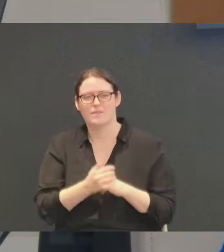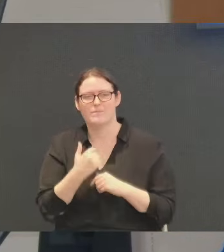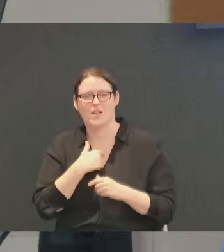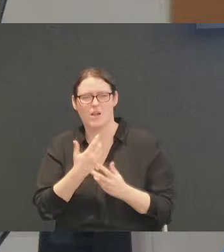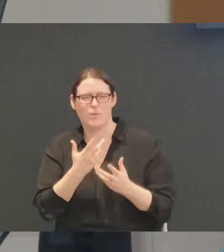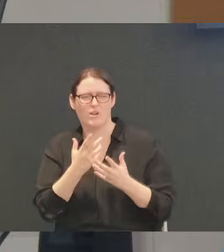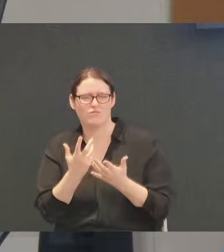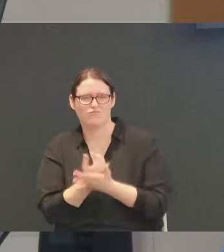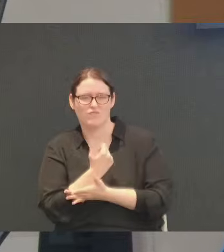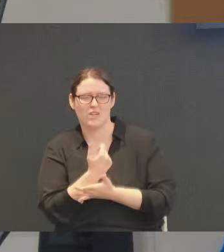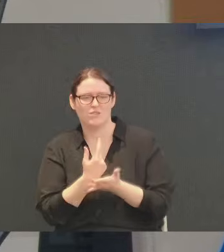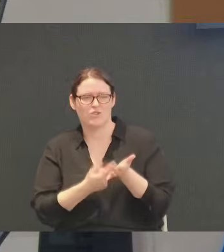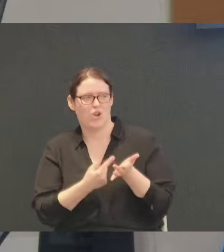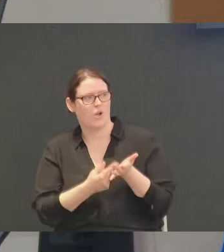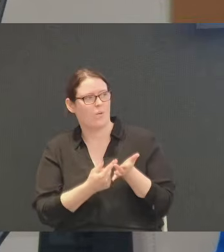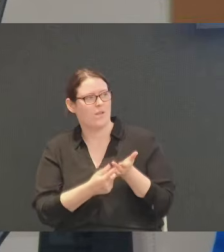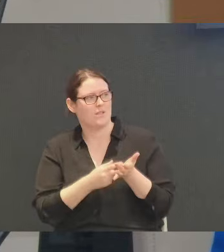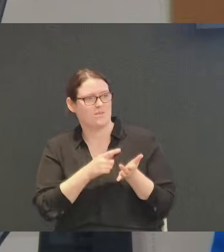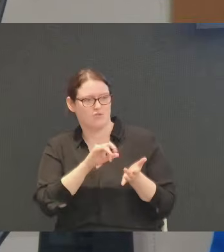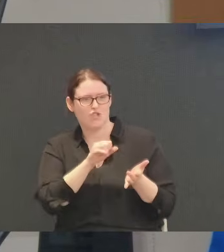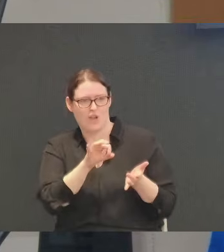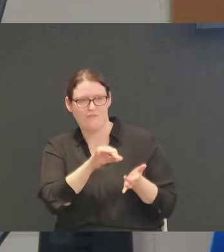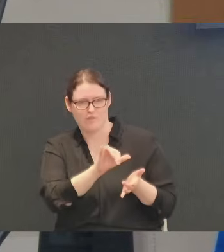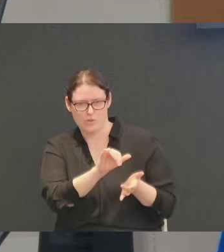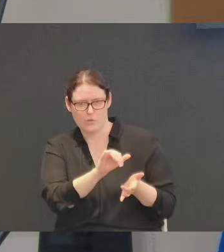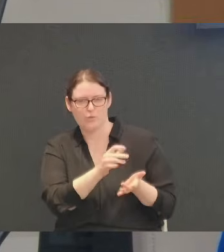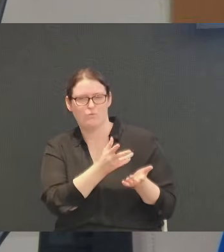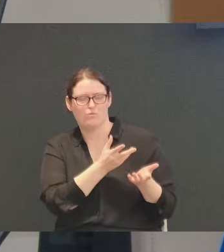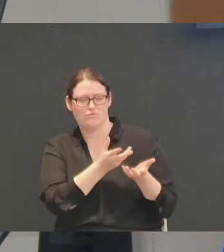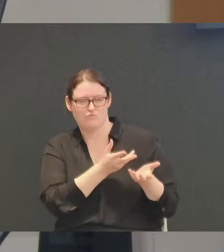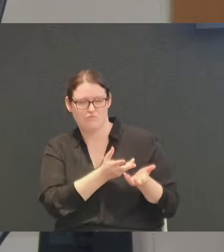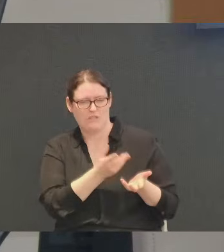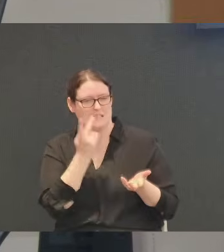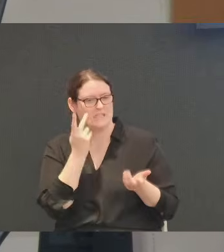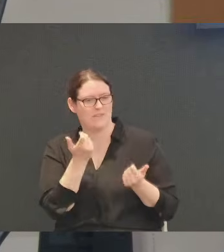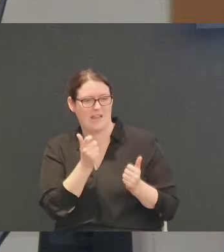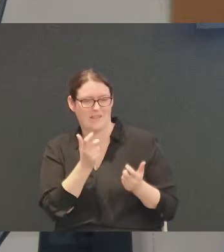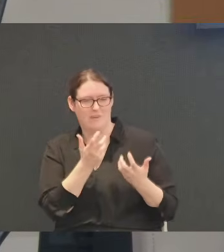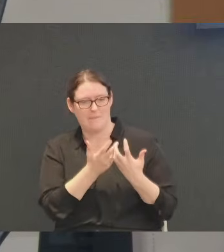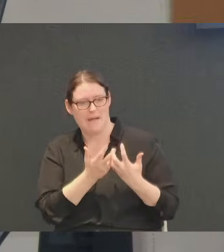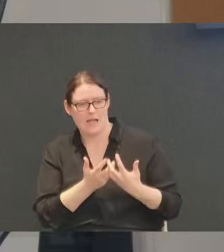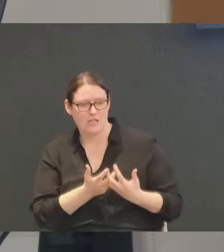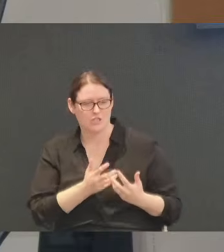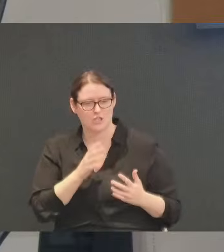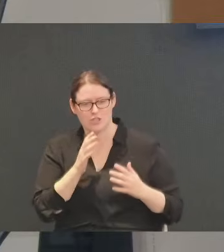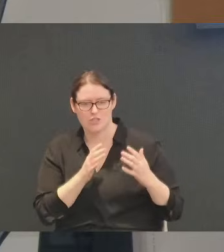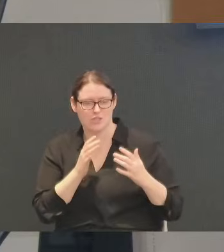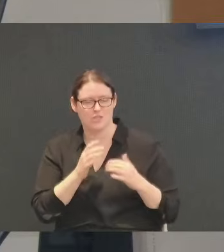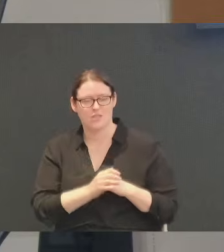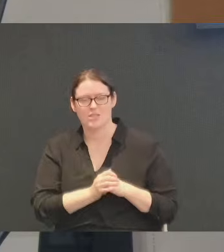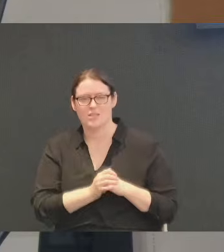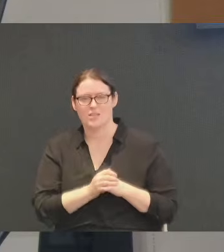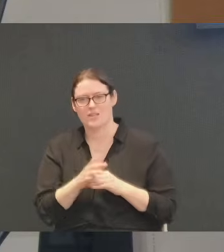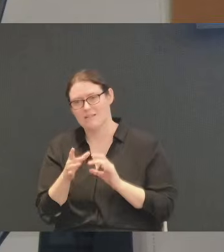chance to talk with Mr. Aluott to see if any of them match some of the comments and issues that